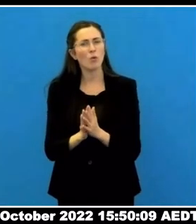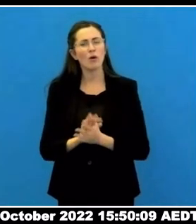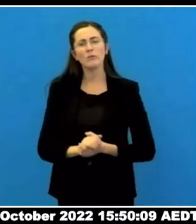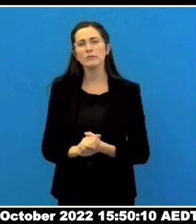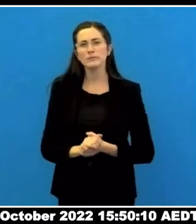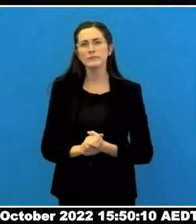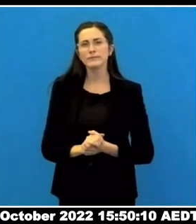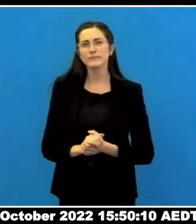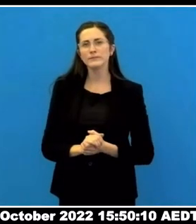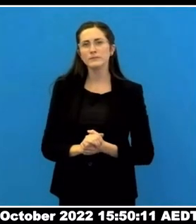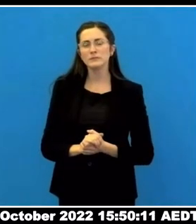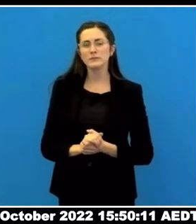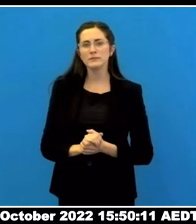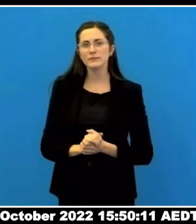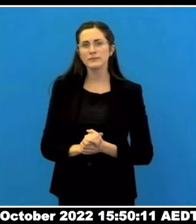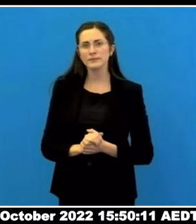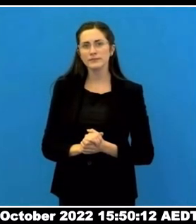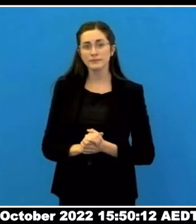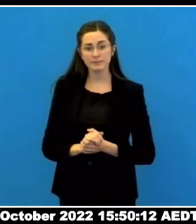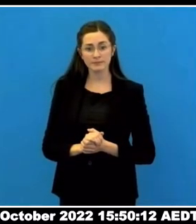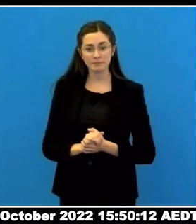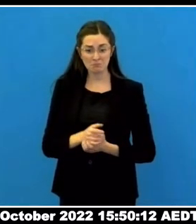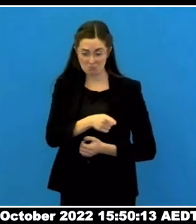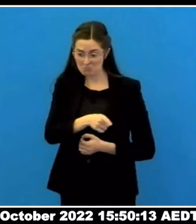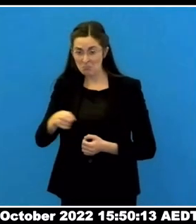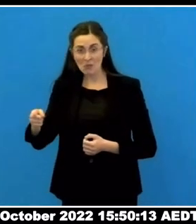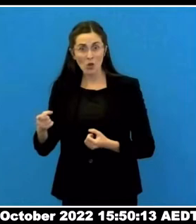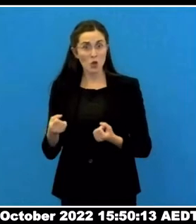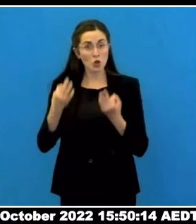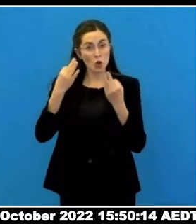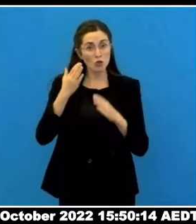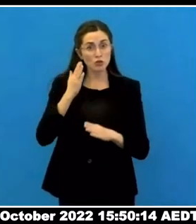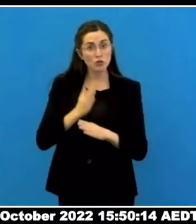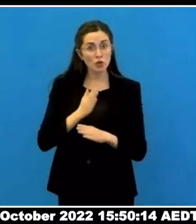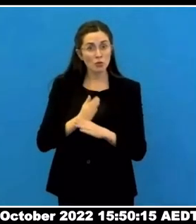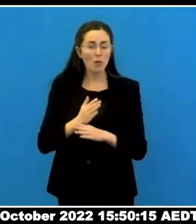Either by for the people who is not working, by the Centrelink